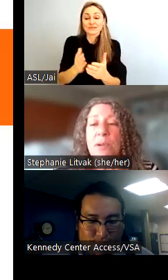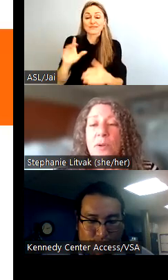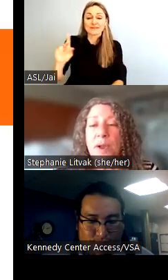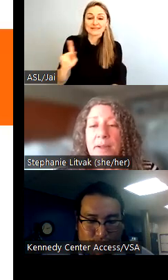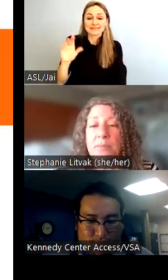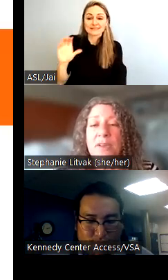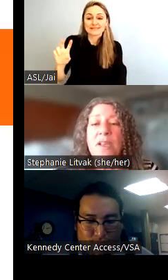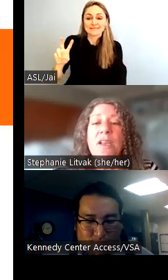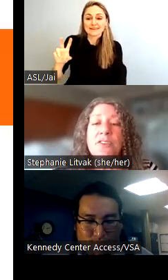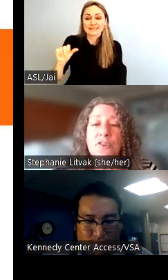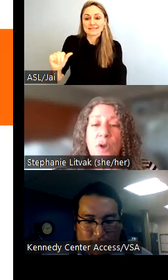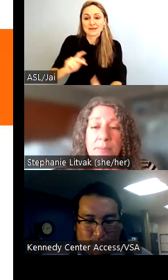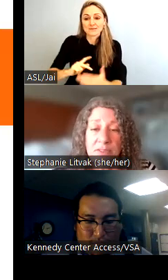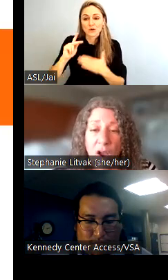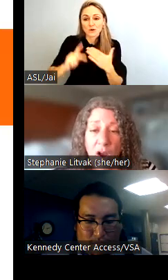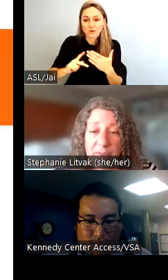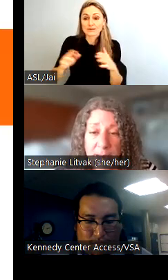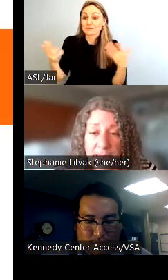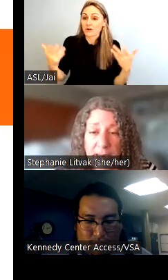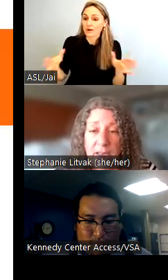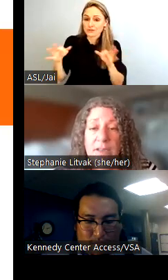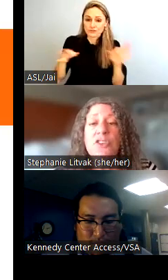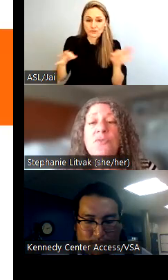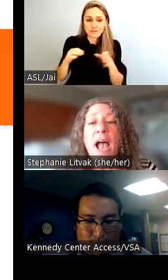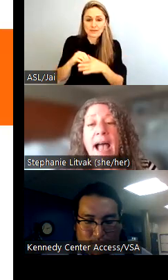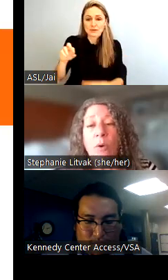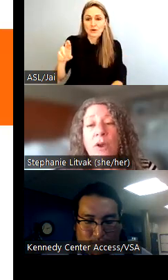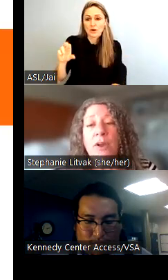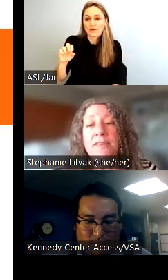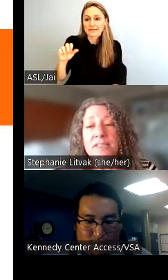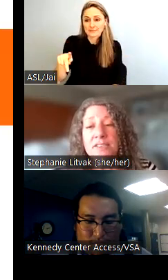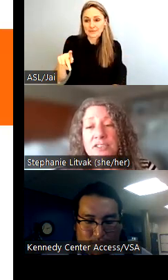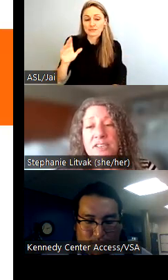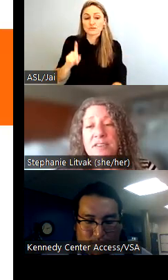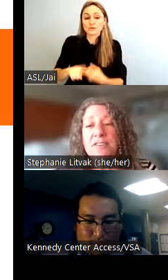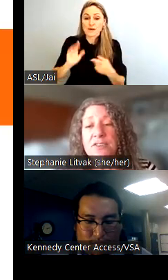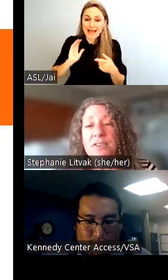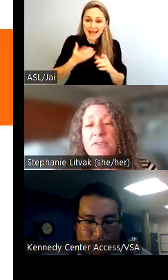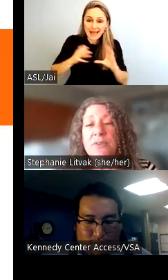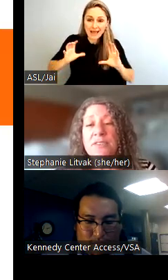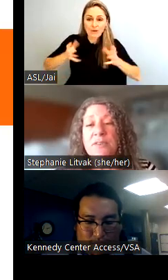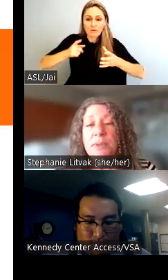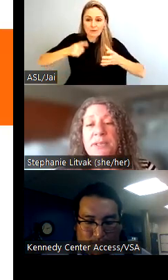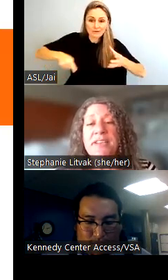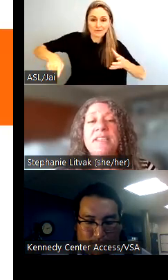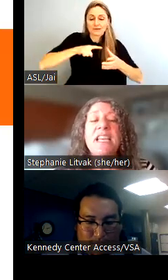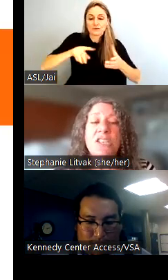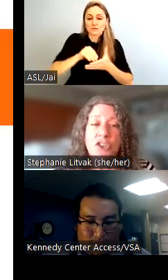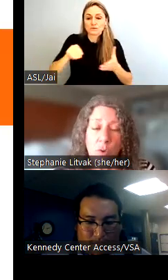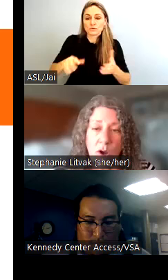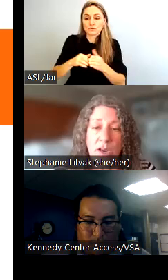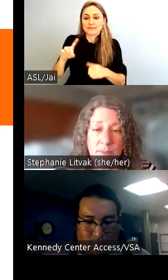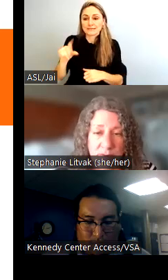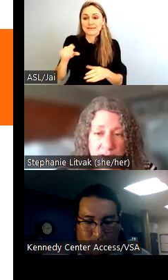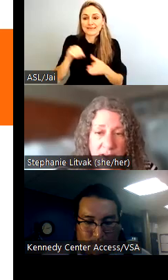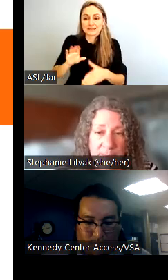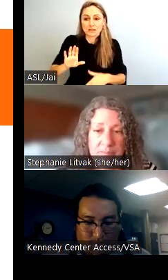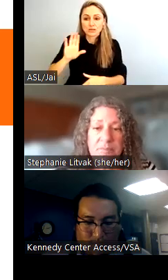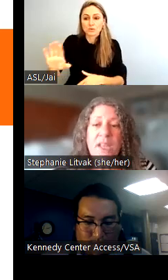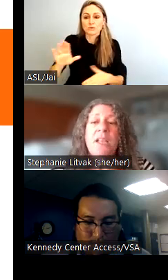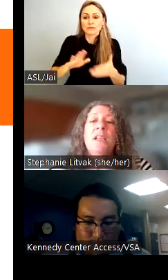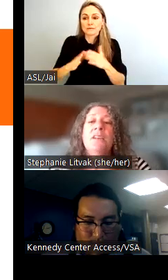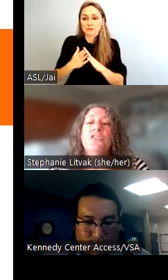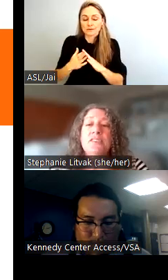VSA Programs described in the RFP to our constituency of students with disabilities in your community.